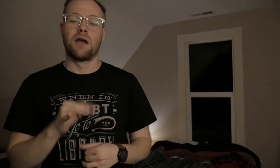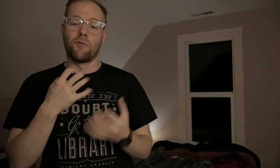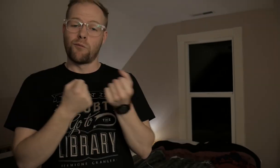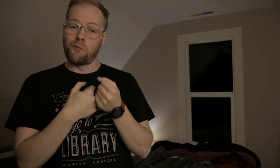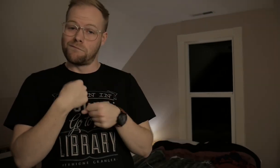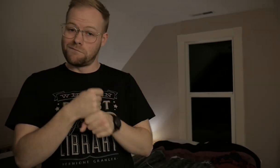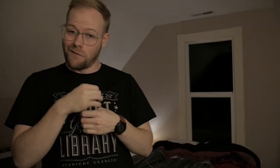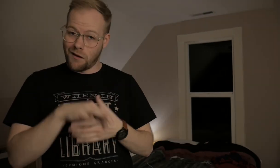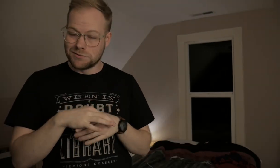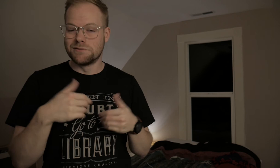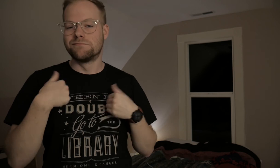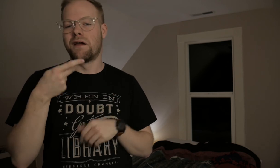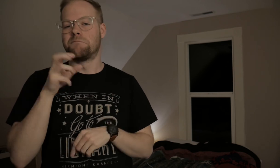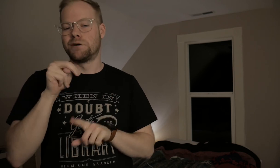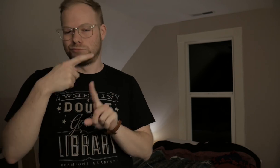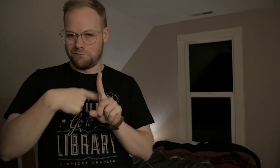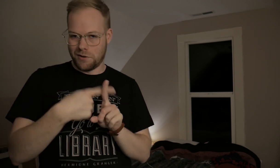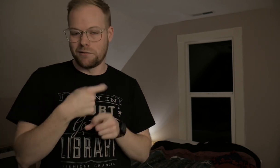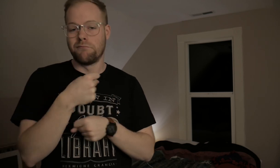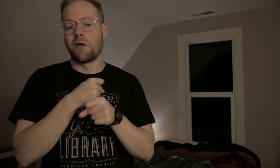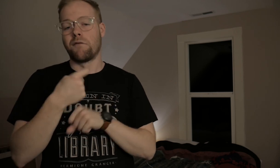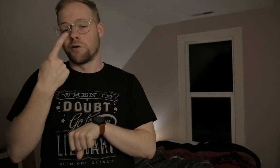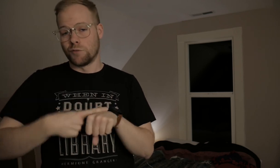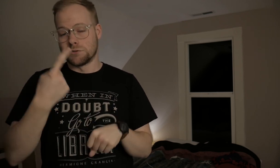If you want to support my content financially, I have Patreon, which is monthly, and ko-fi, which is one-time.